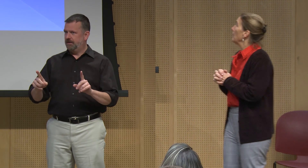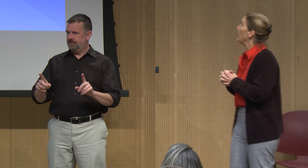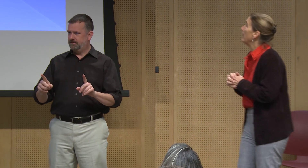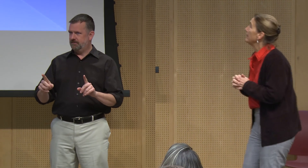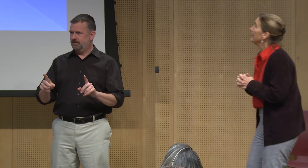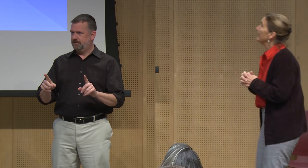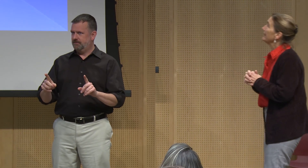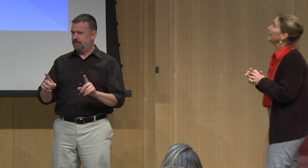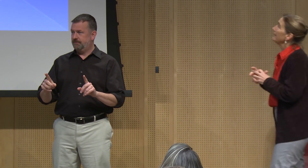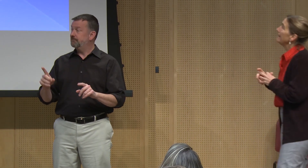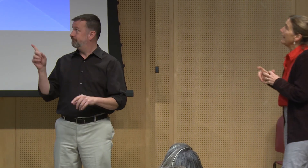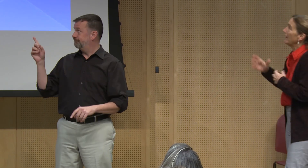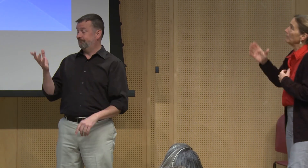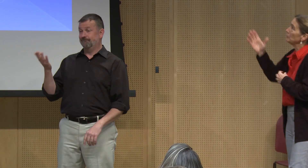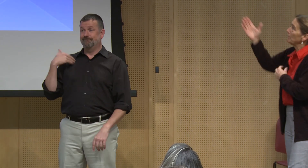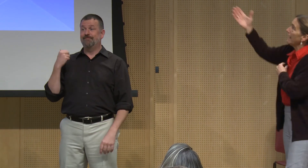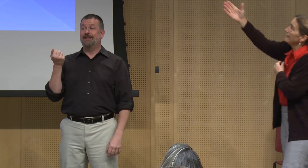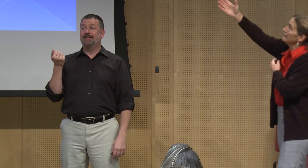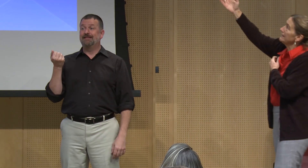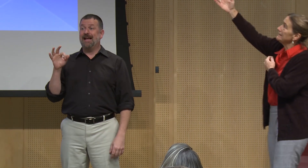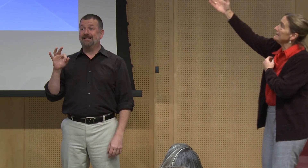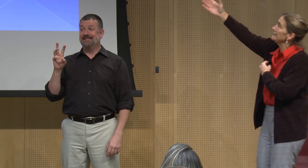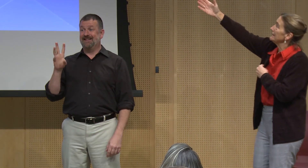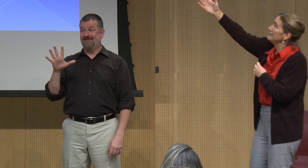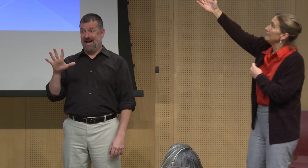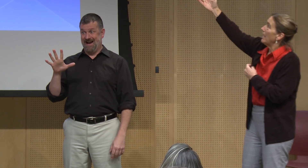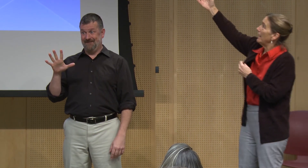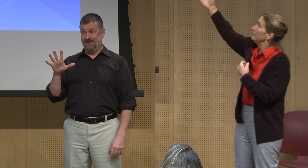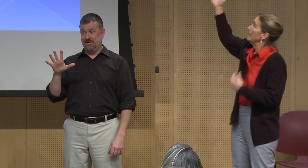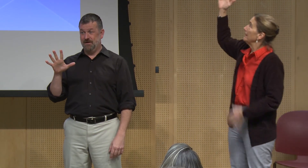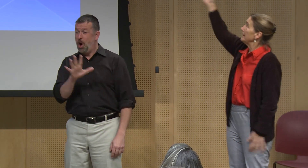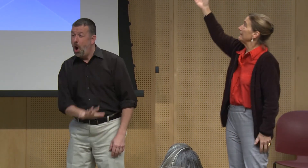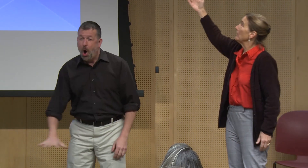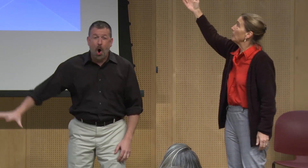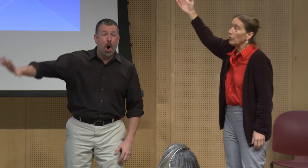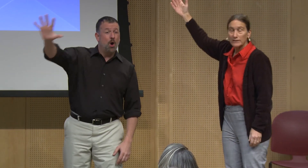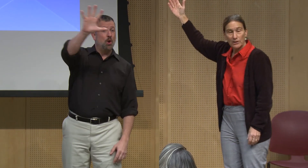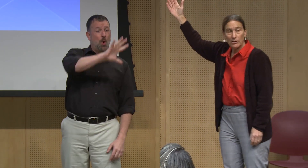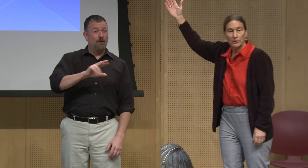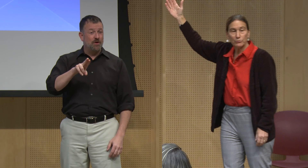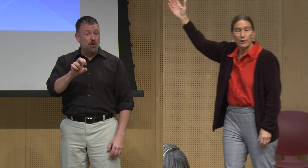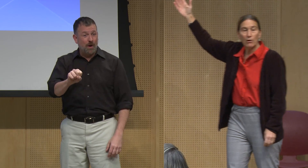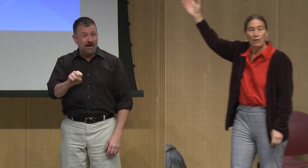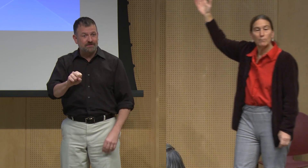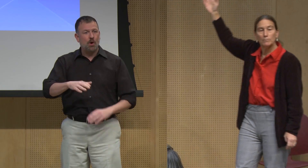BUT THEY--SO BACK IN 1965 ACROSS OUR COUNTRY,